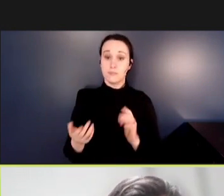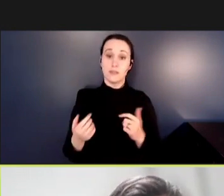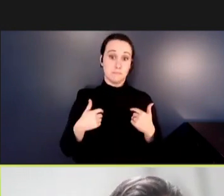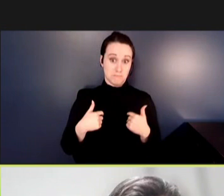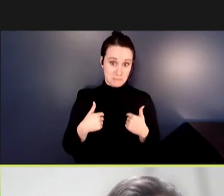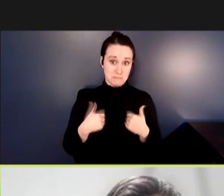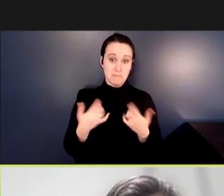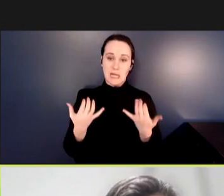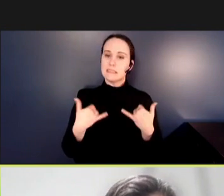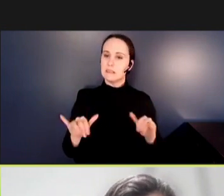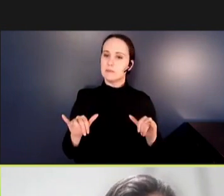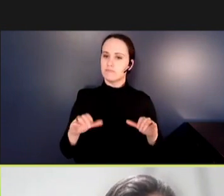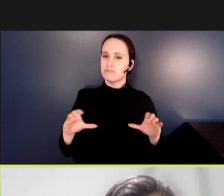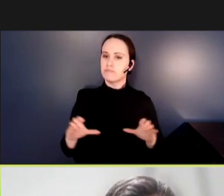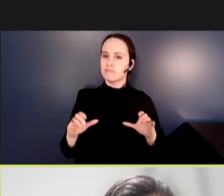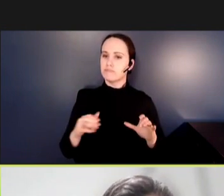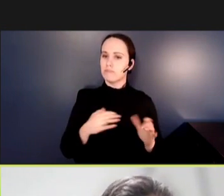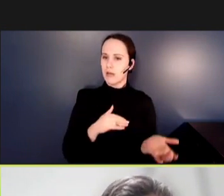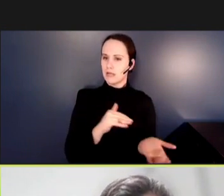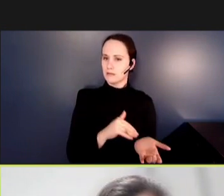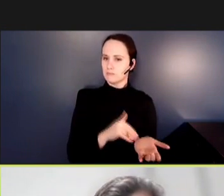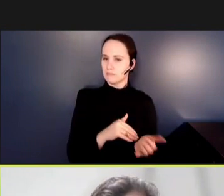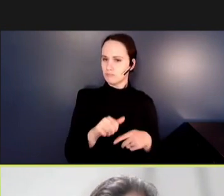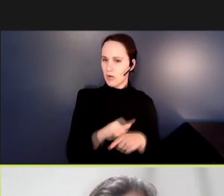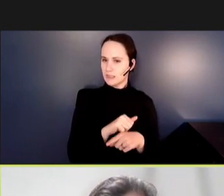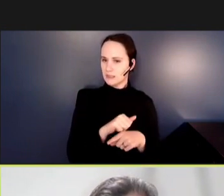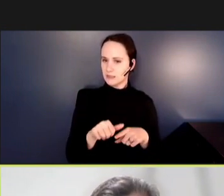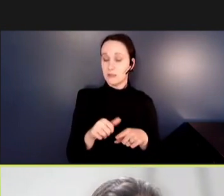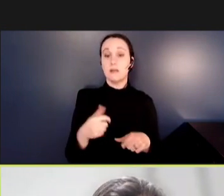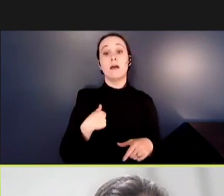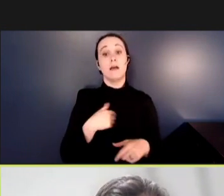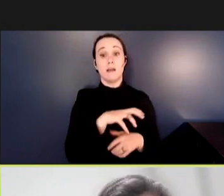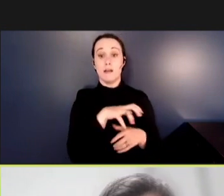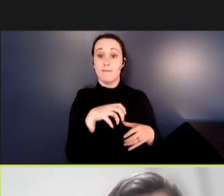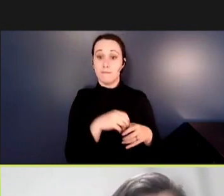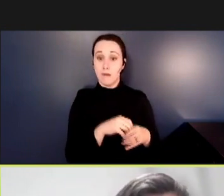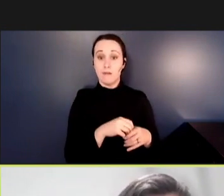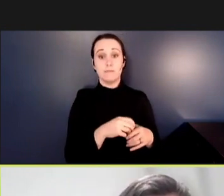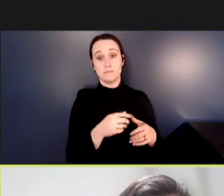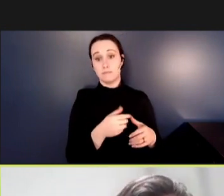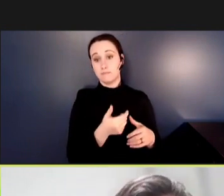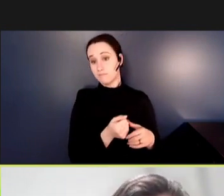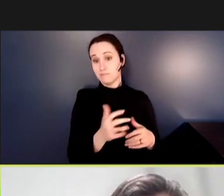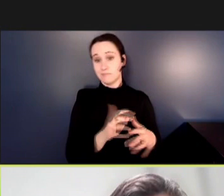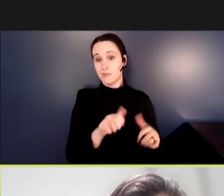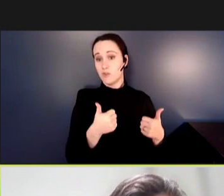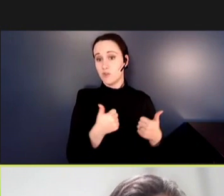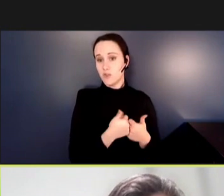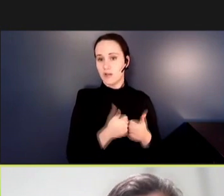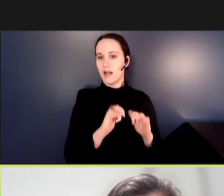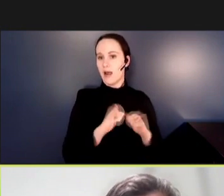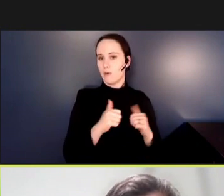I have also been involved with some of the challenges associated with introducing the RSV